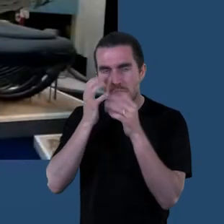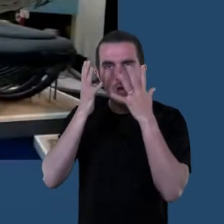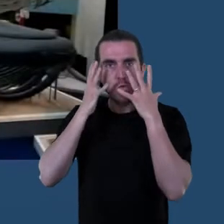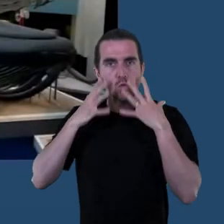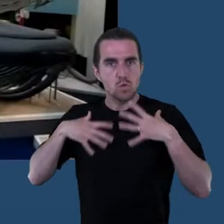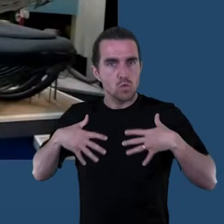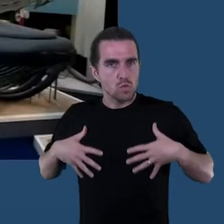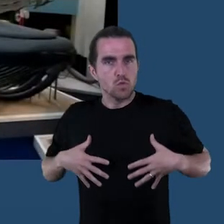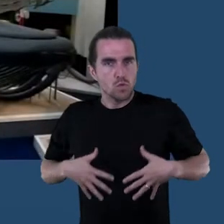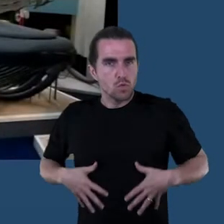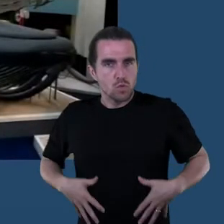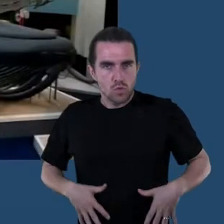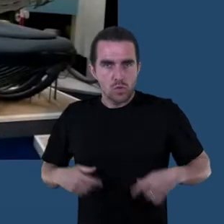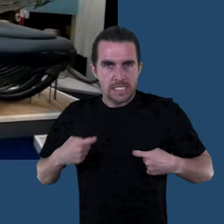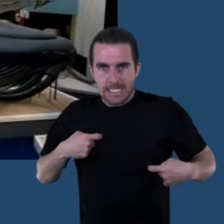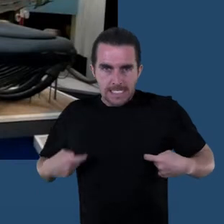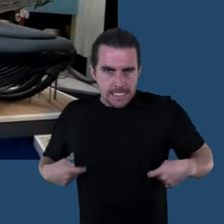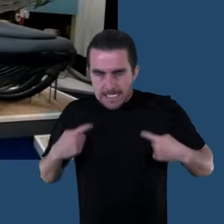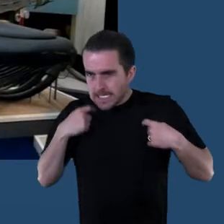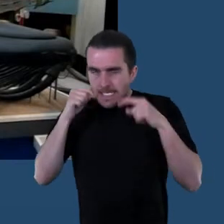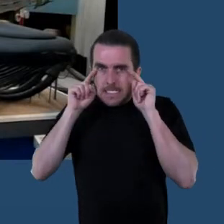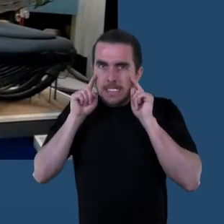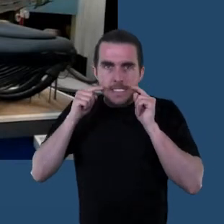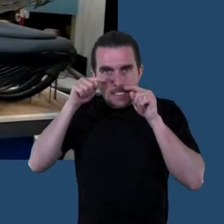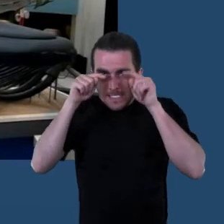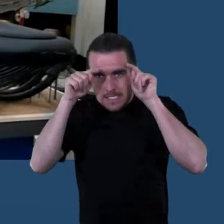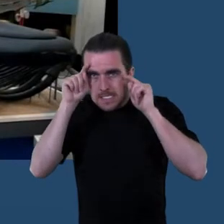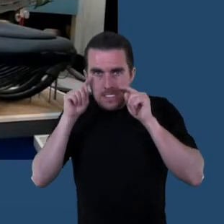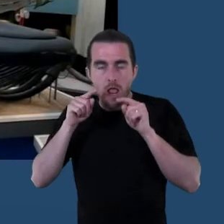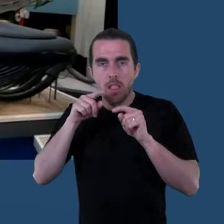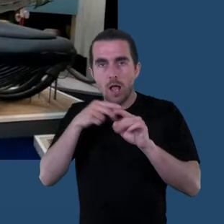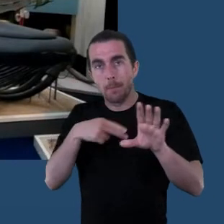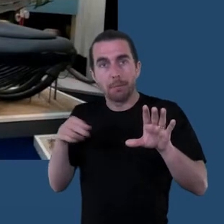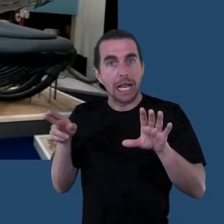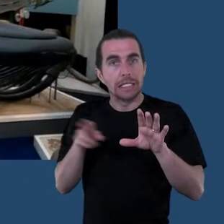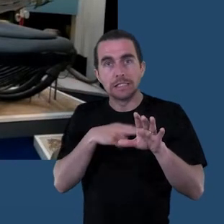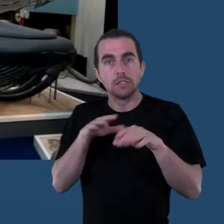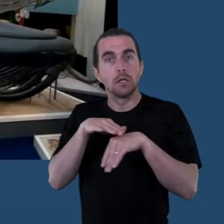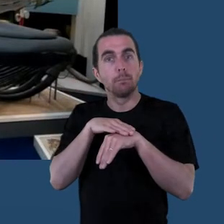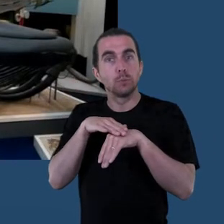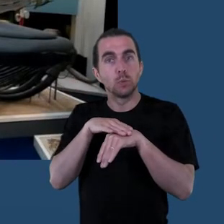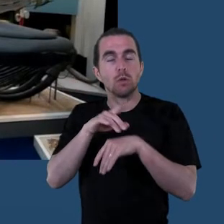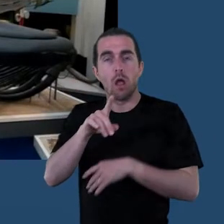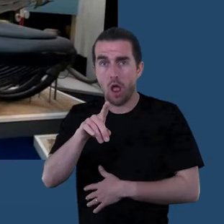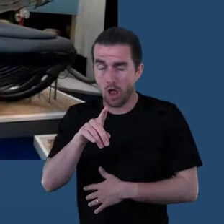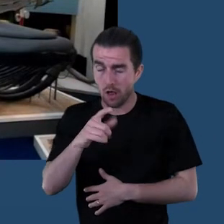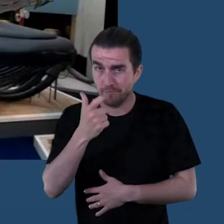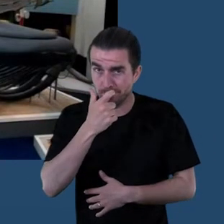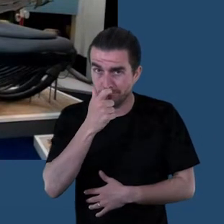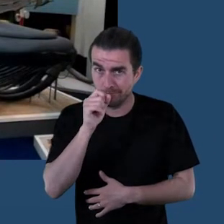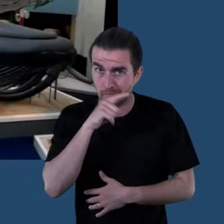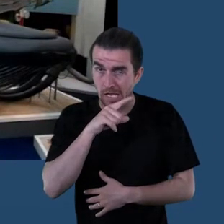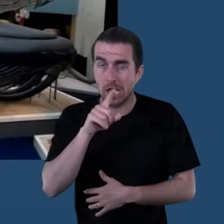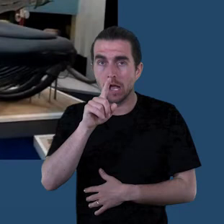and finally painted in the colors that we see with blue whales. And the incredible thing is that this was,